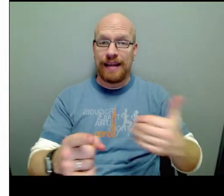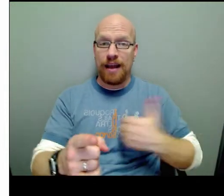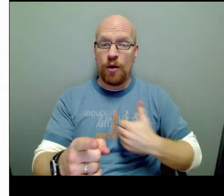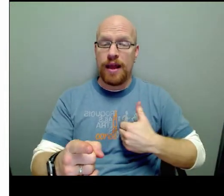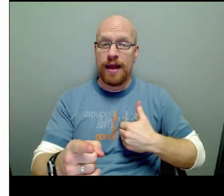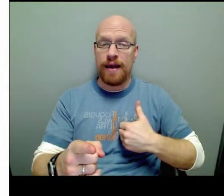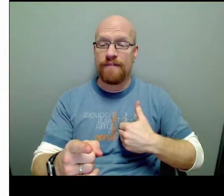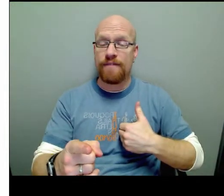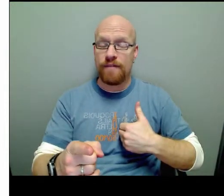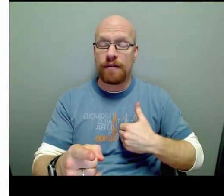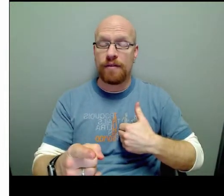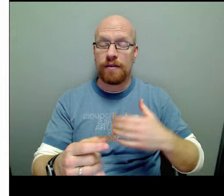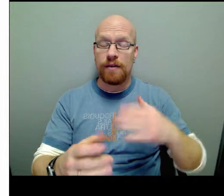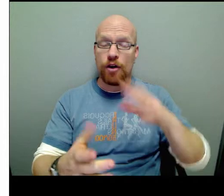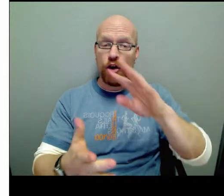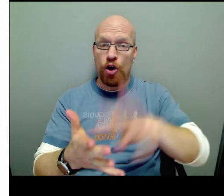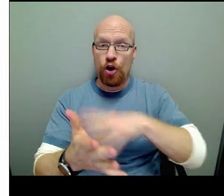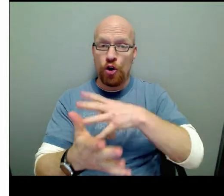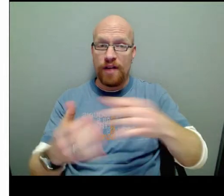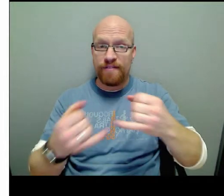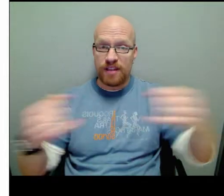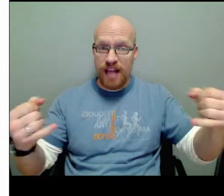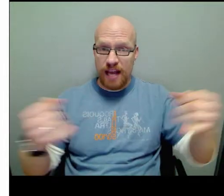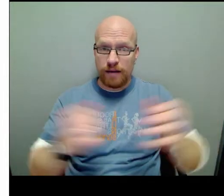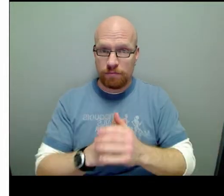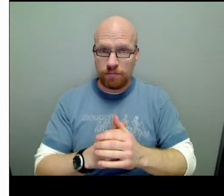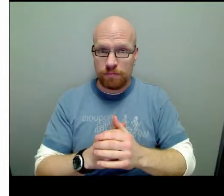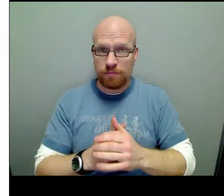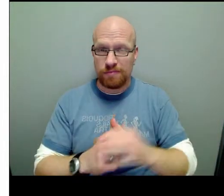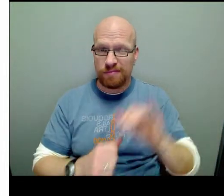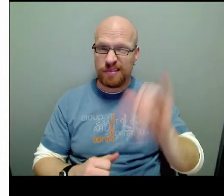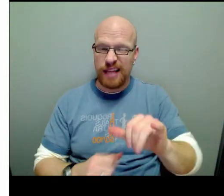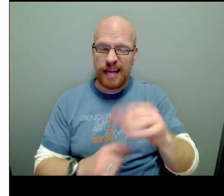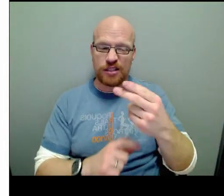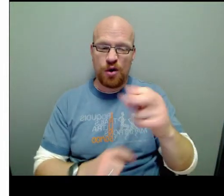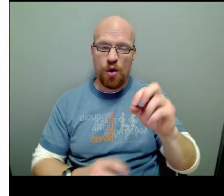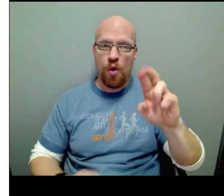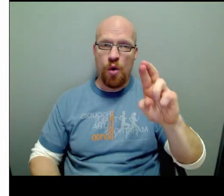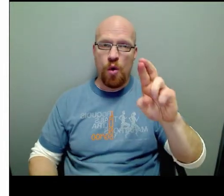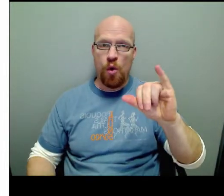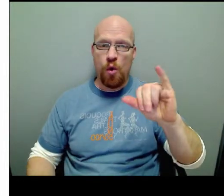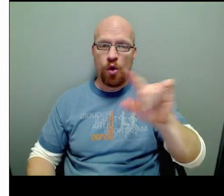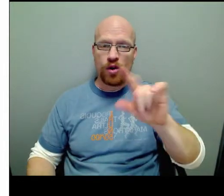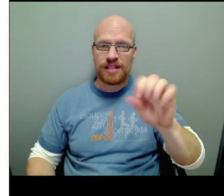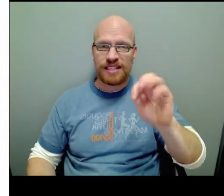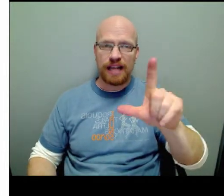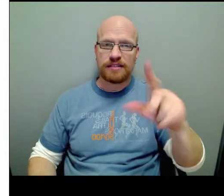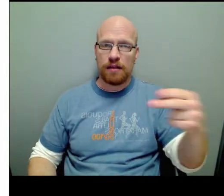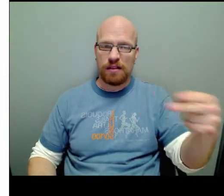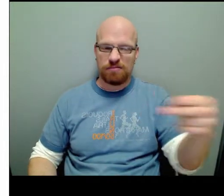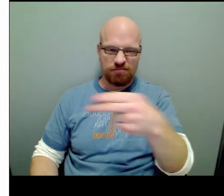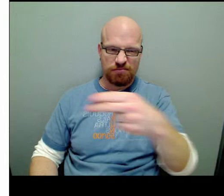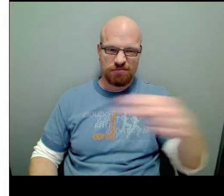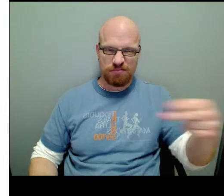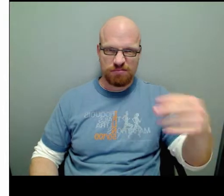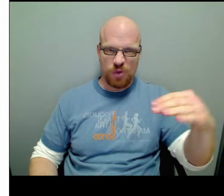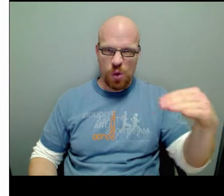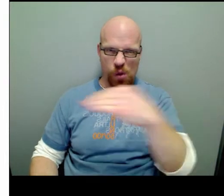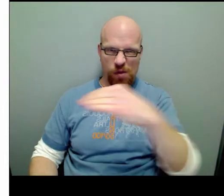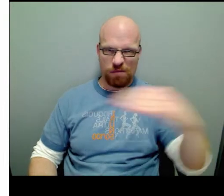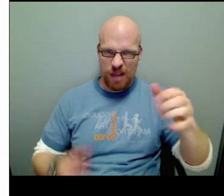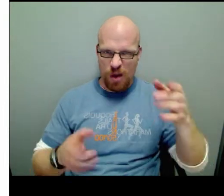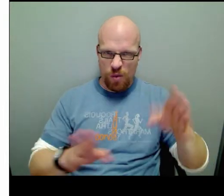Now we have a graph on the line that's horizontal -- that way.